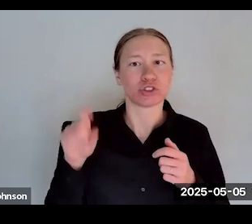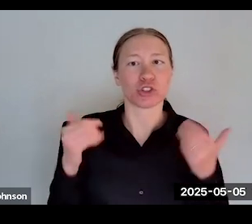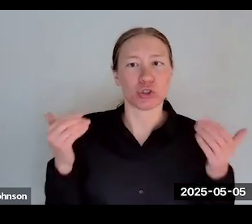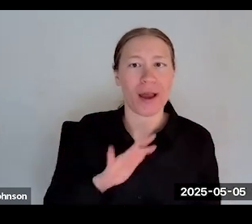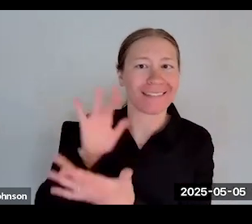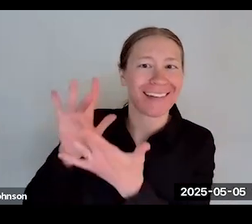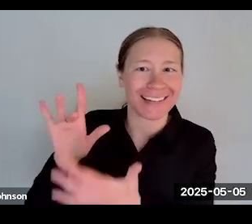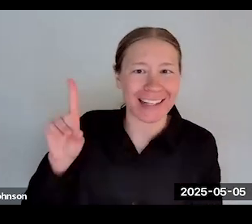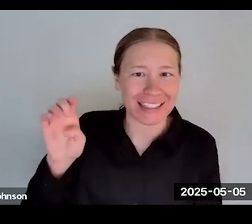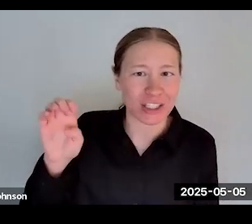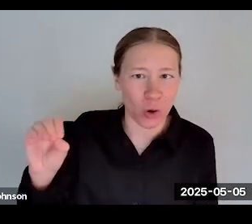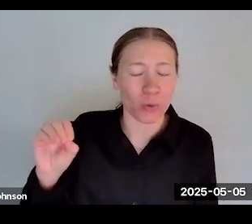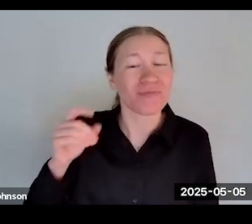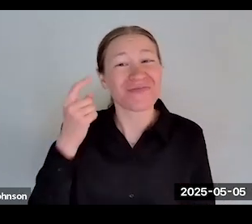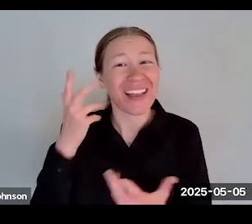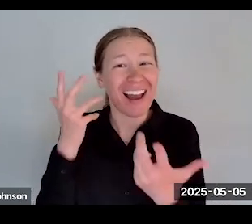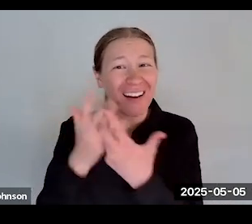because accommodations are not retroactive.